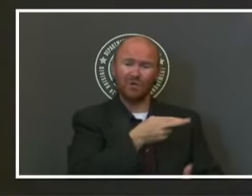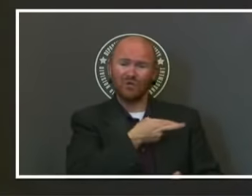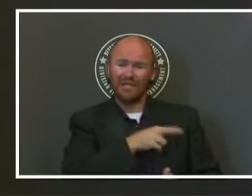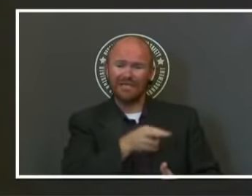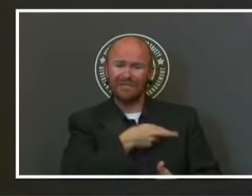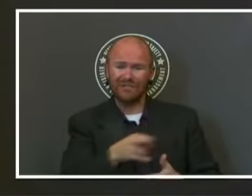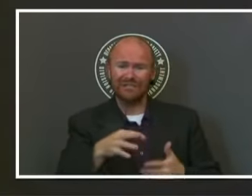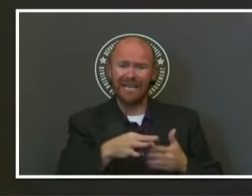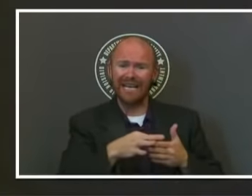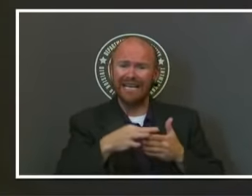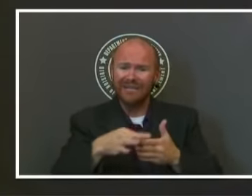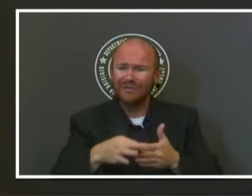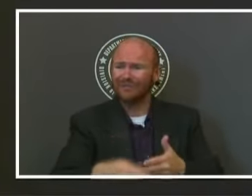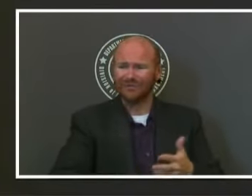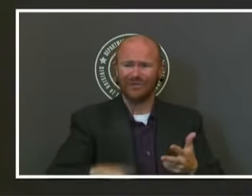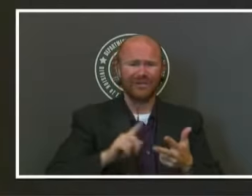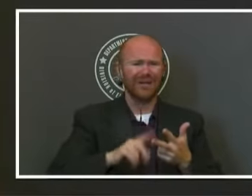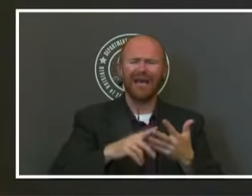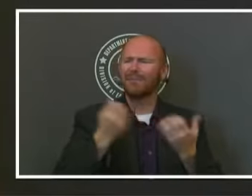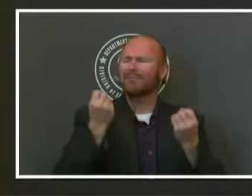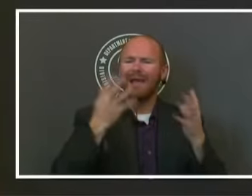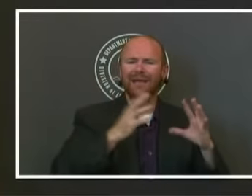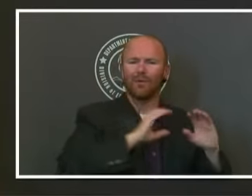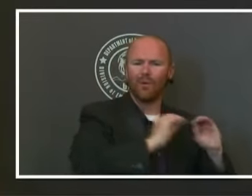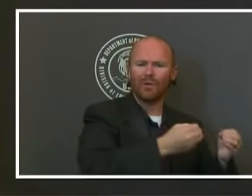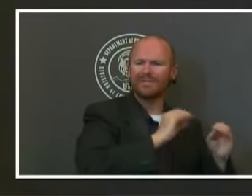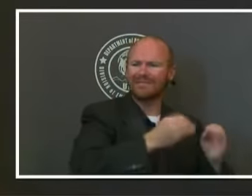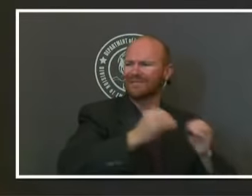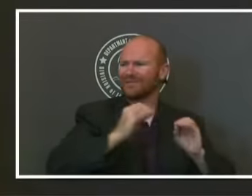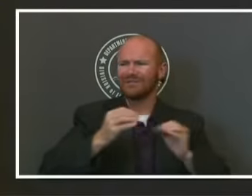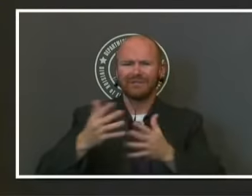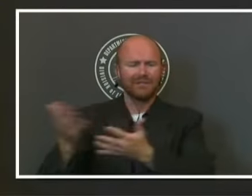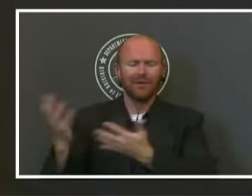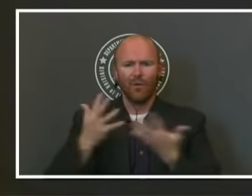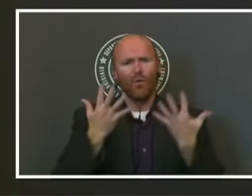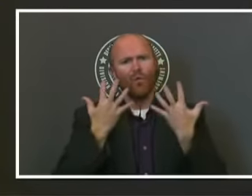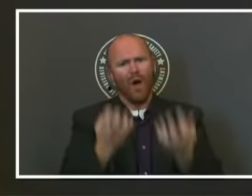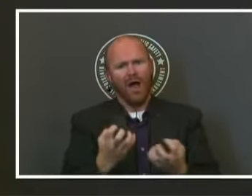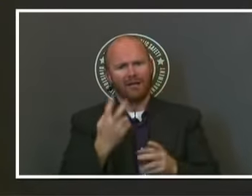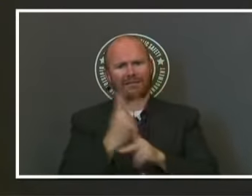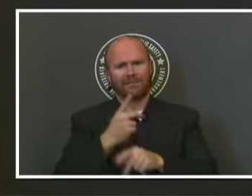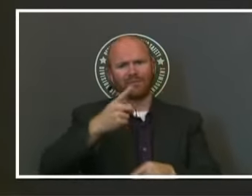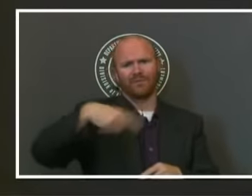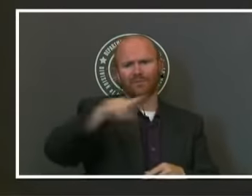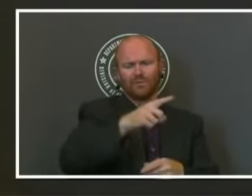and sign a pledge that we're gonna make sure our environment